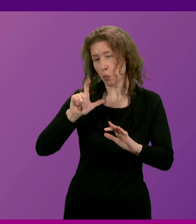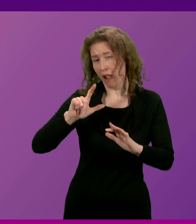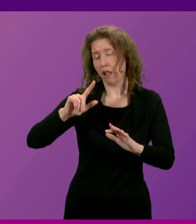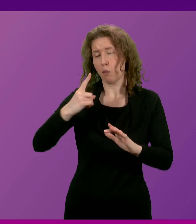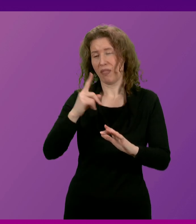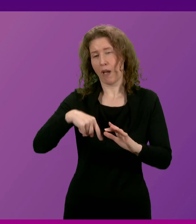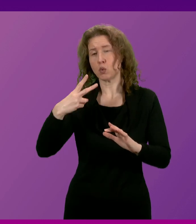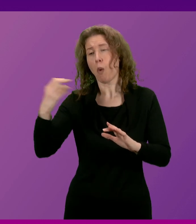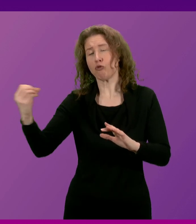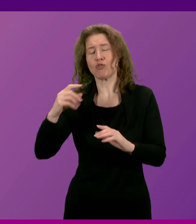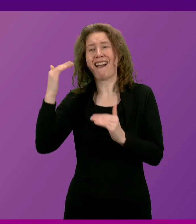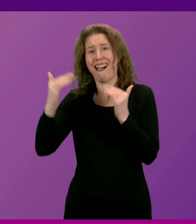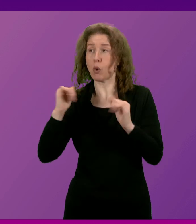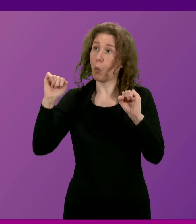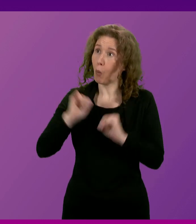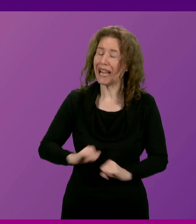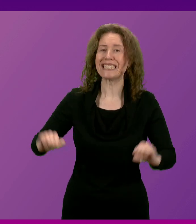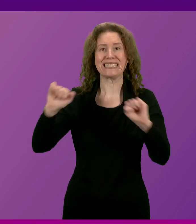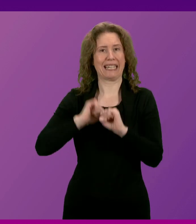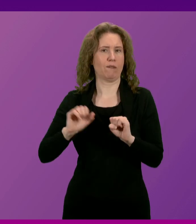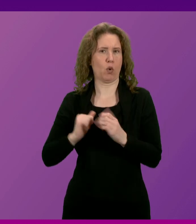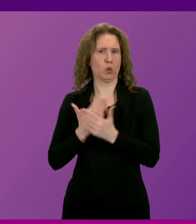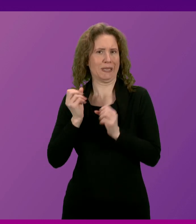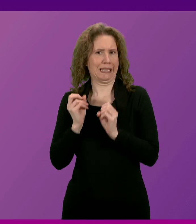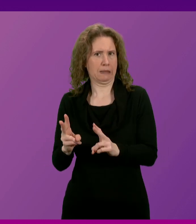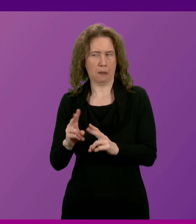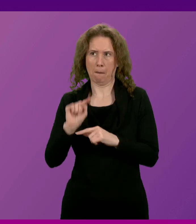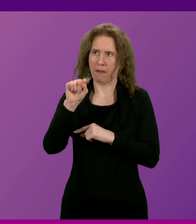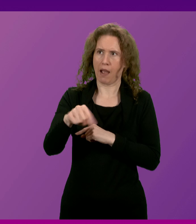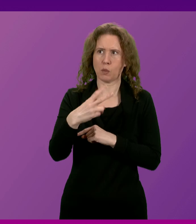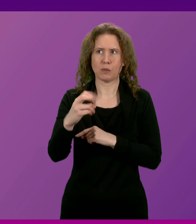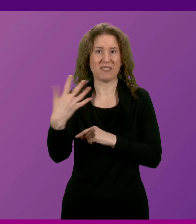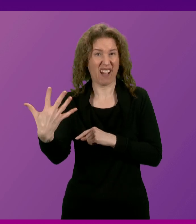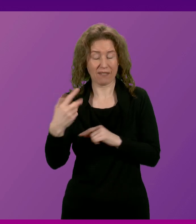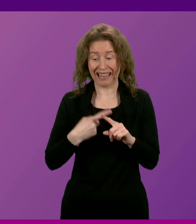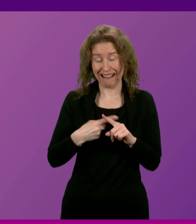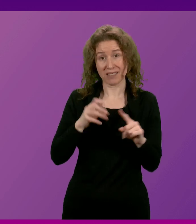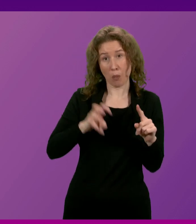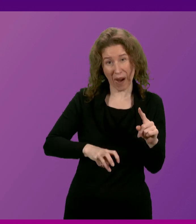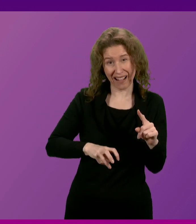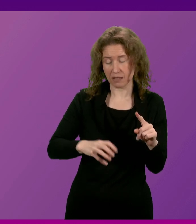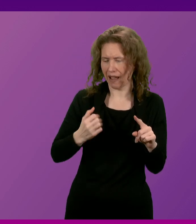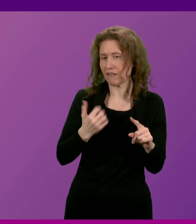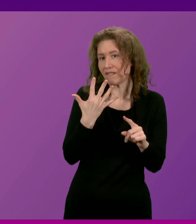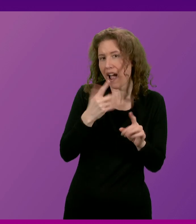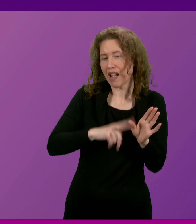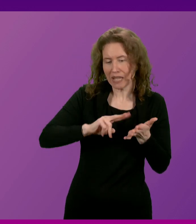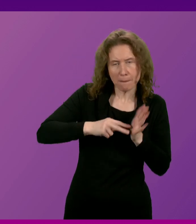for a closed-loop system by 2025. England and Wales have five-year plans to get that